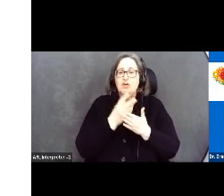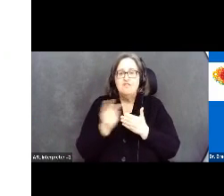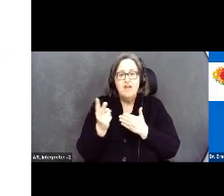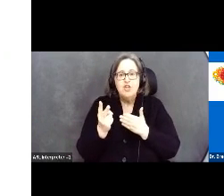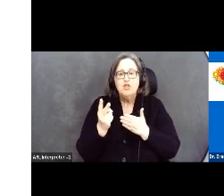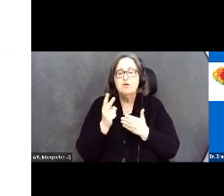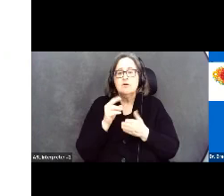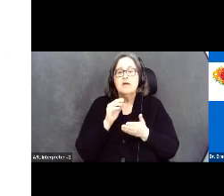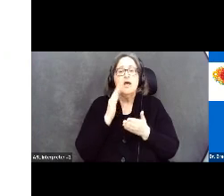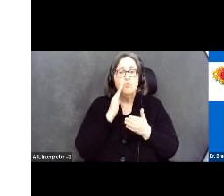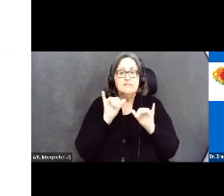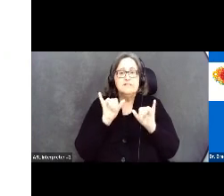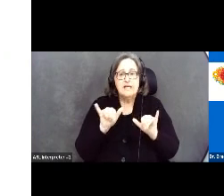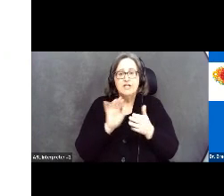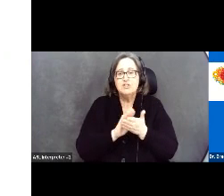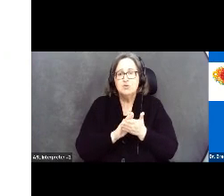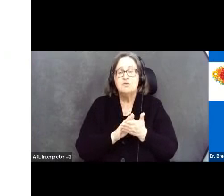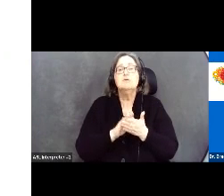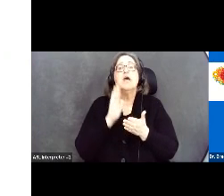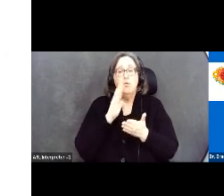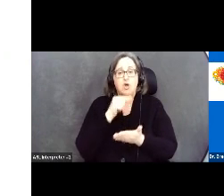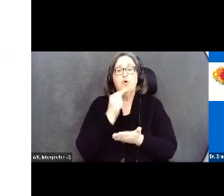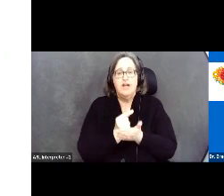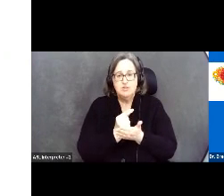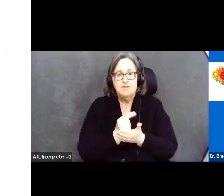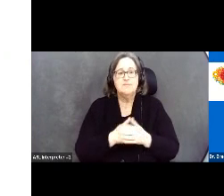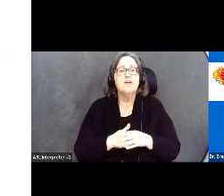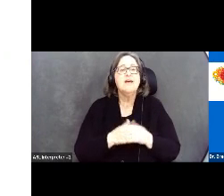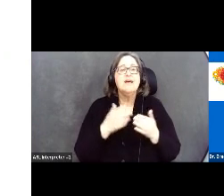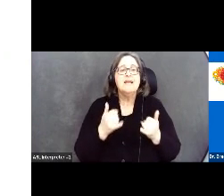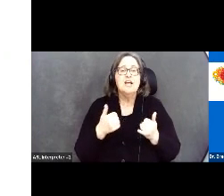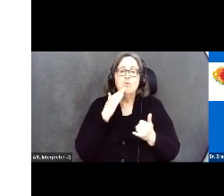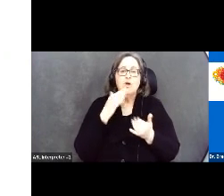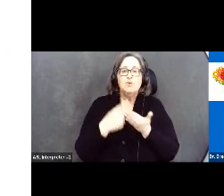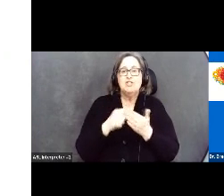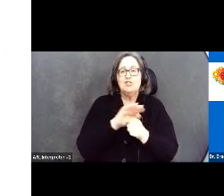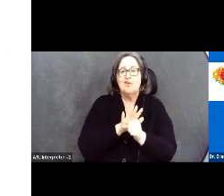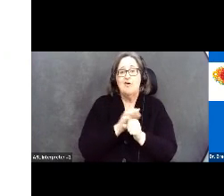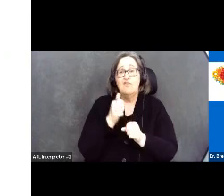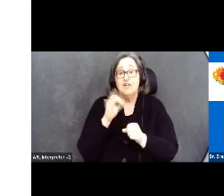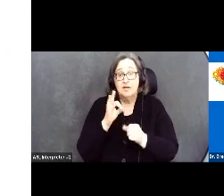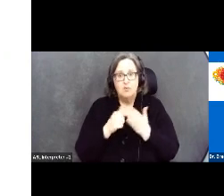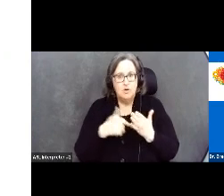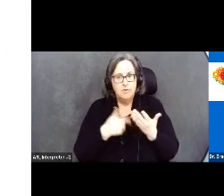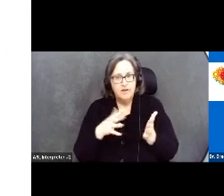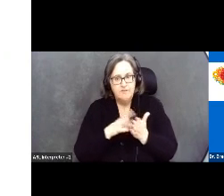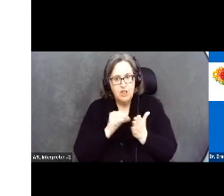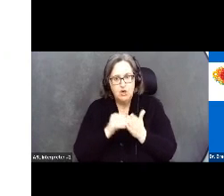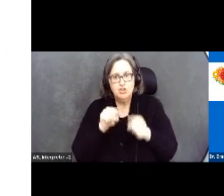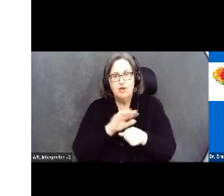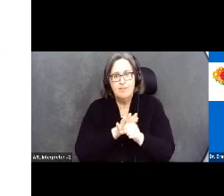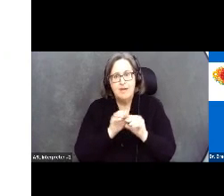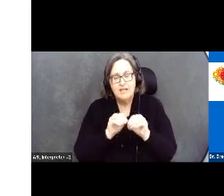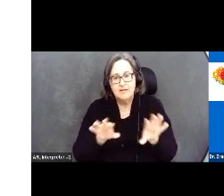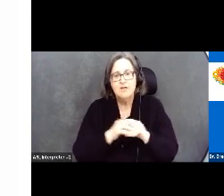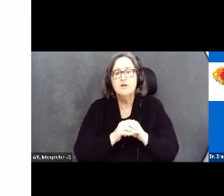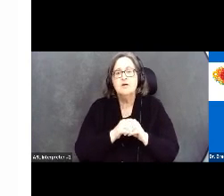Next. Now, we are going to get into Covid 19 and what we learned during the pandemic. Dr. Tyler